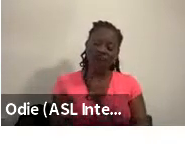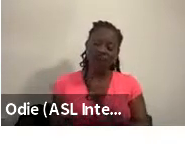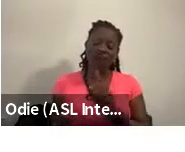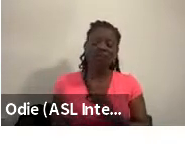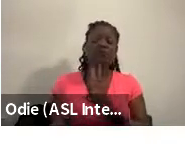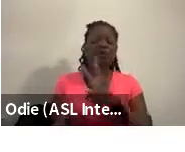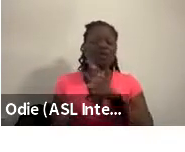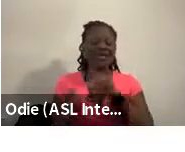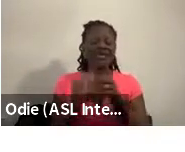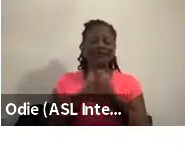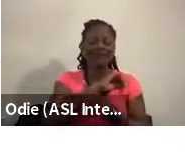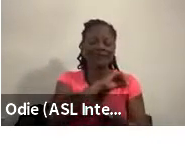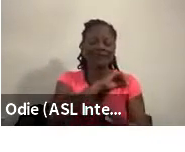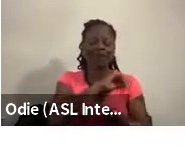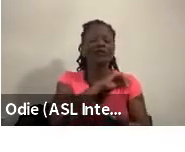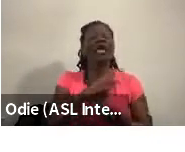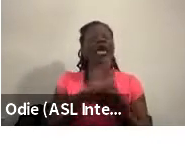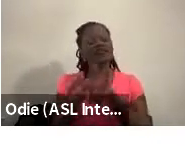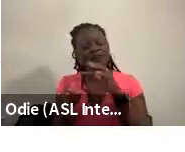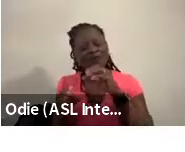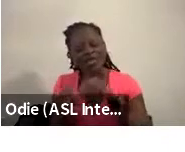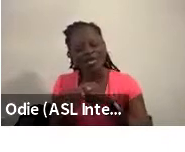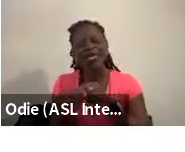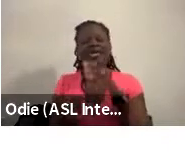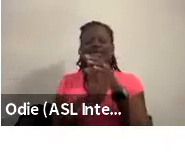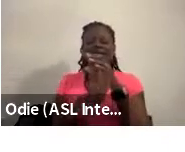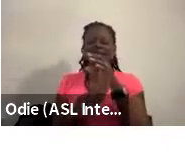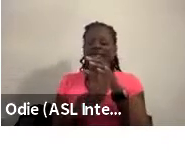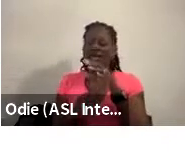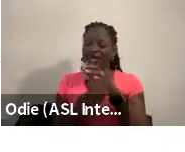skilled nursing facility and residential care facilities for the elderly residents.